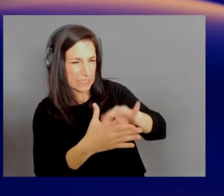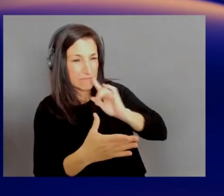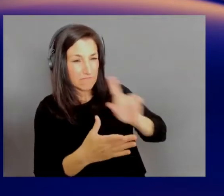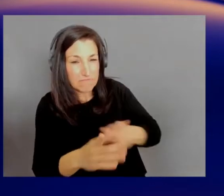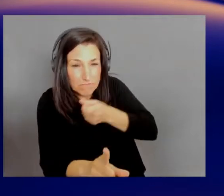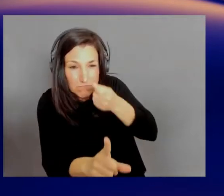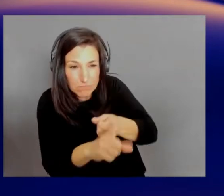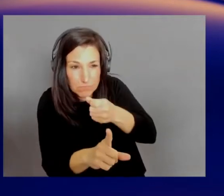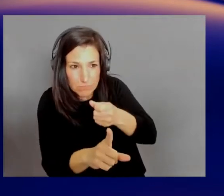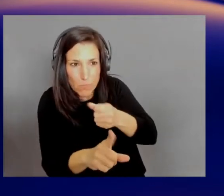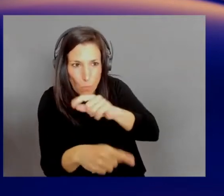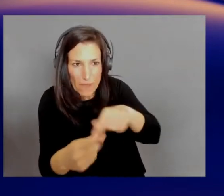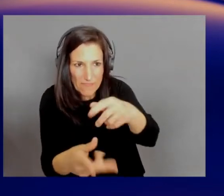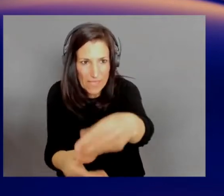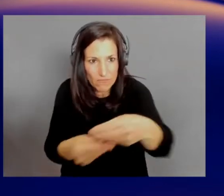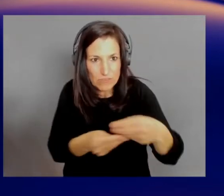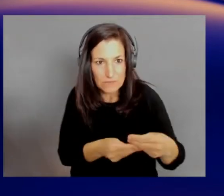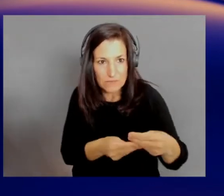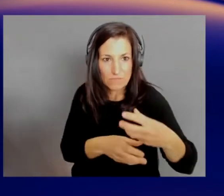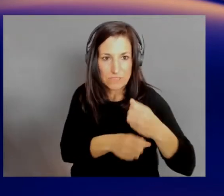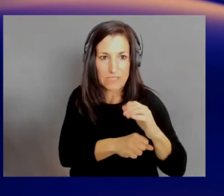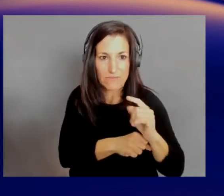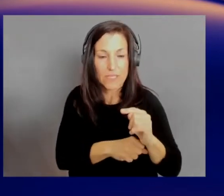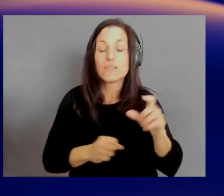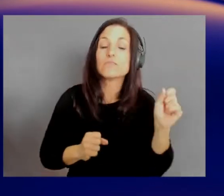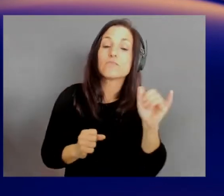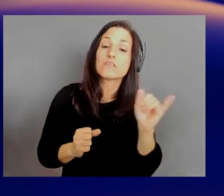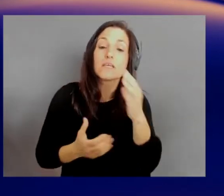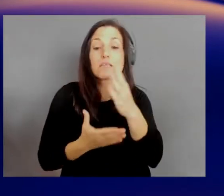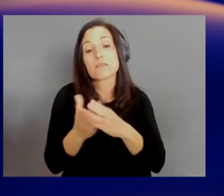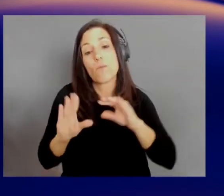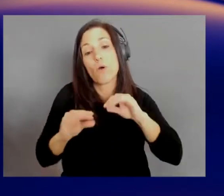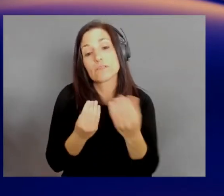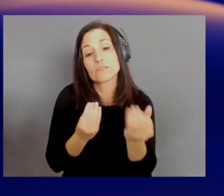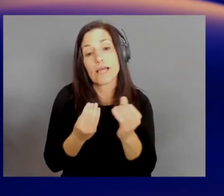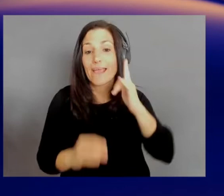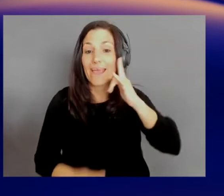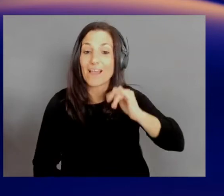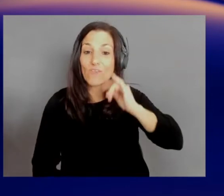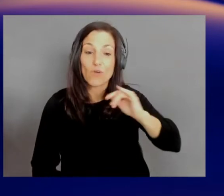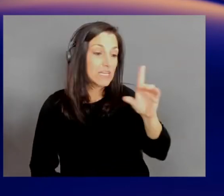So we have organizations like California DMV that are actually leveraging Pinpoint